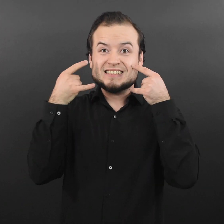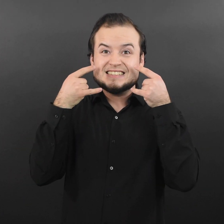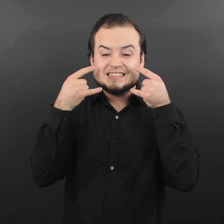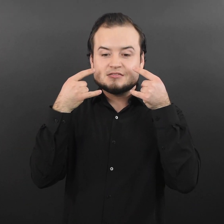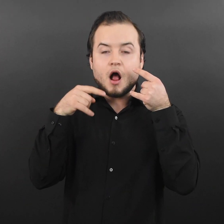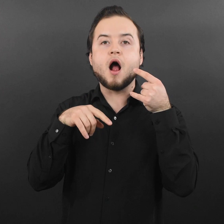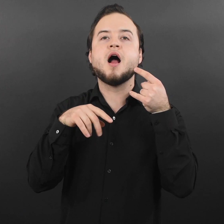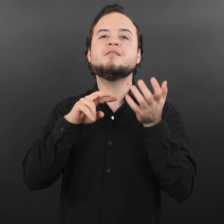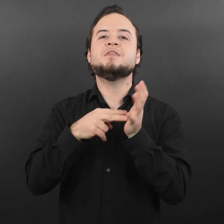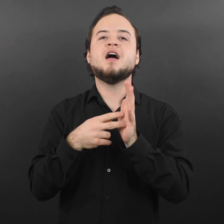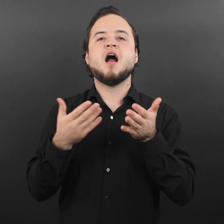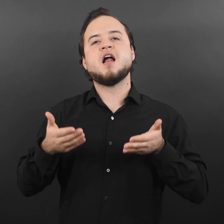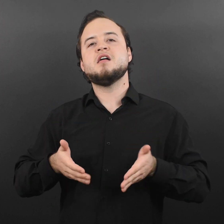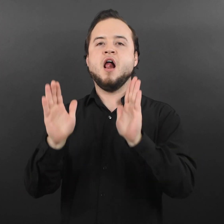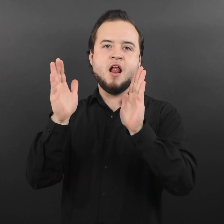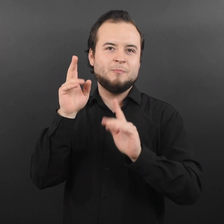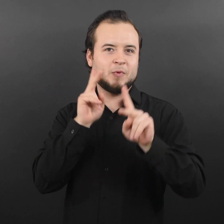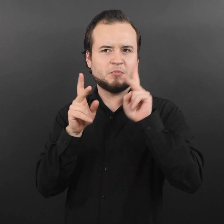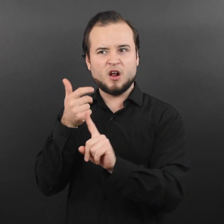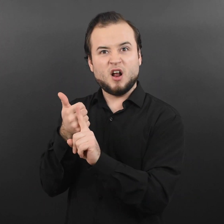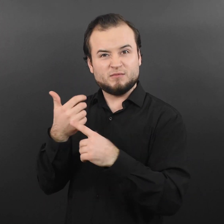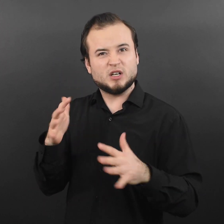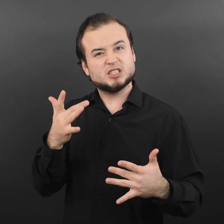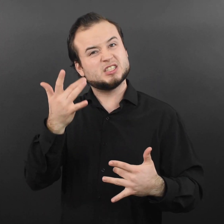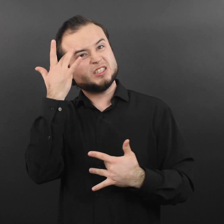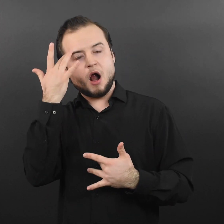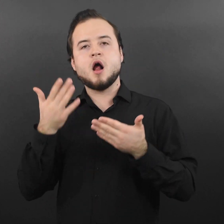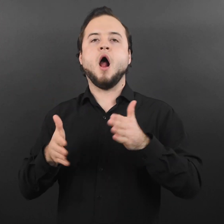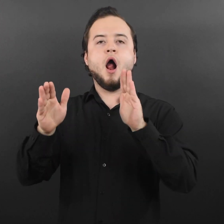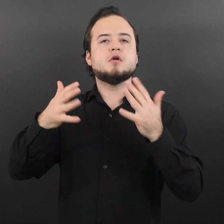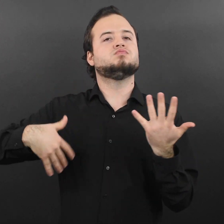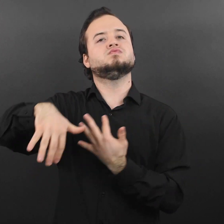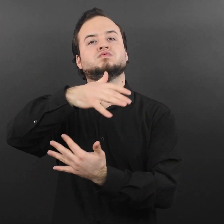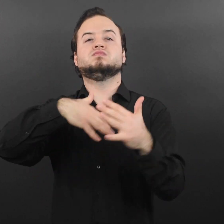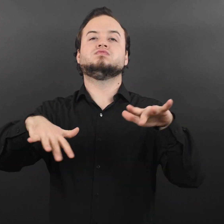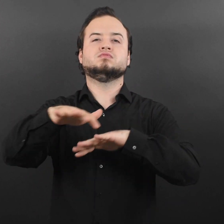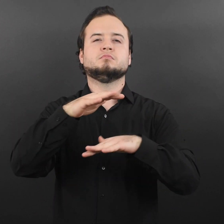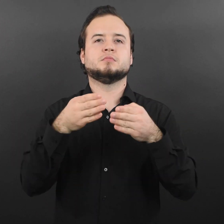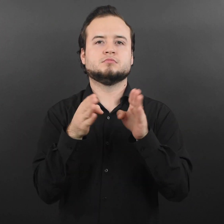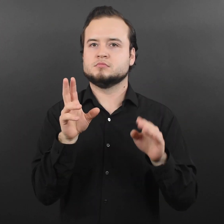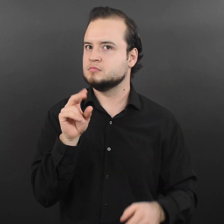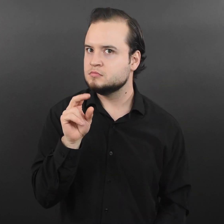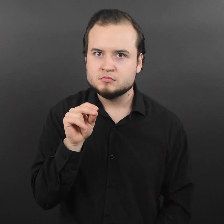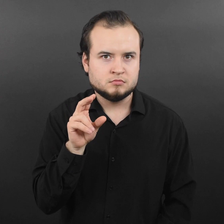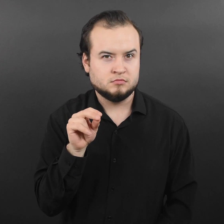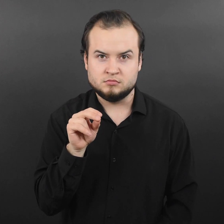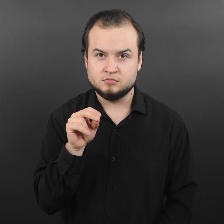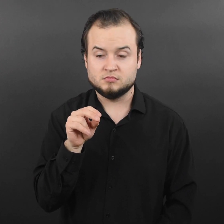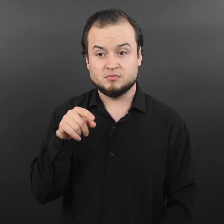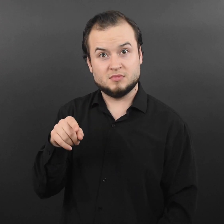Wearing a mask does not mean people who are sick should be in public. Stay home if you